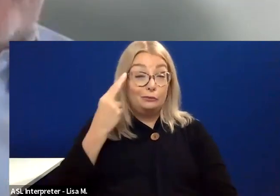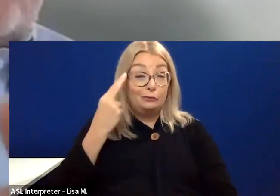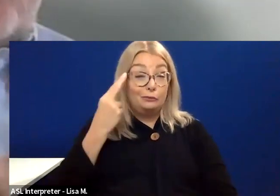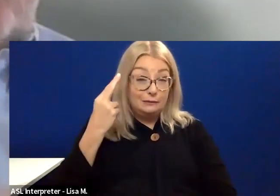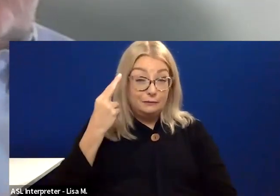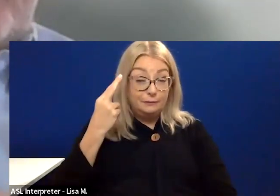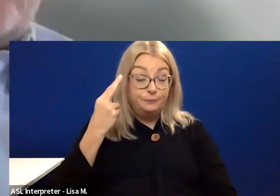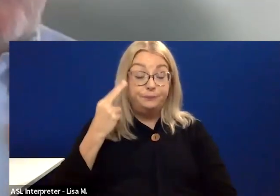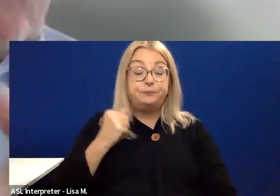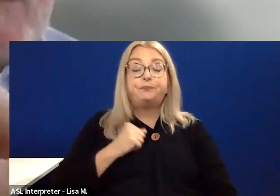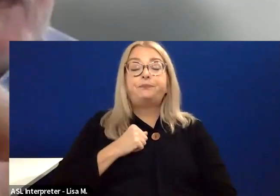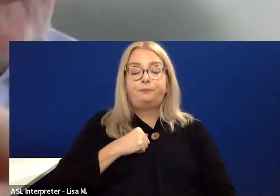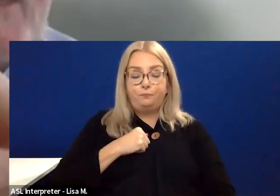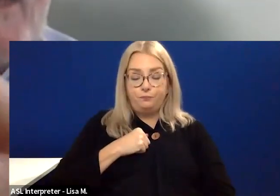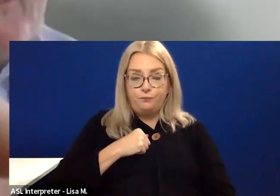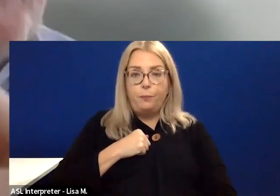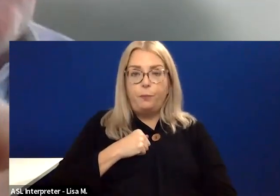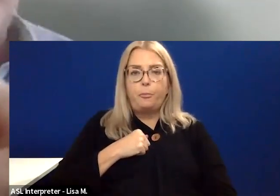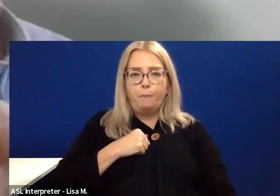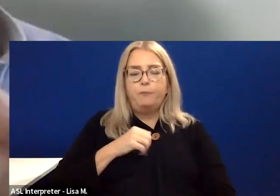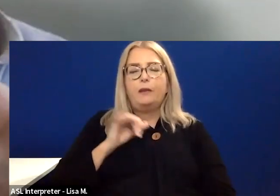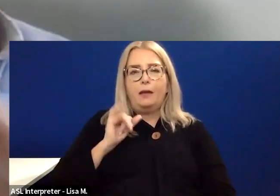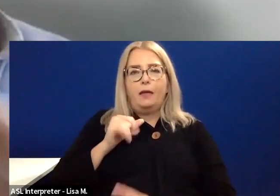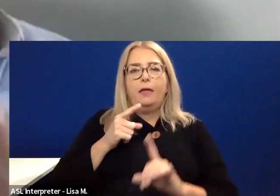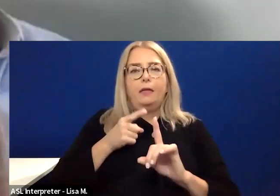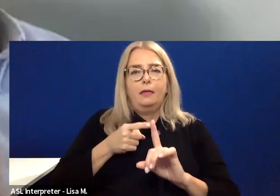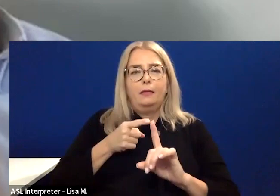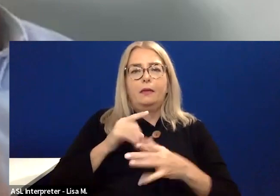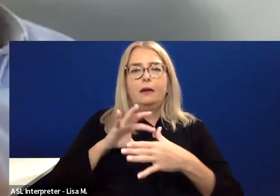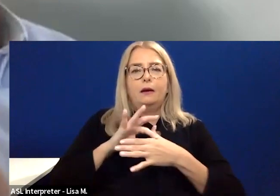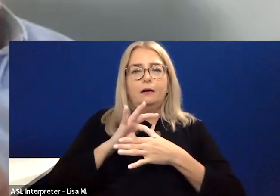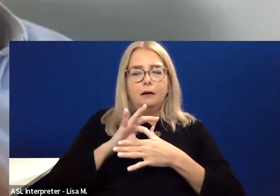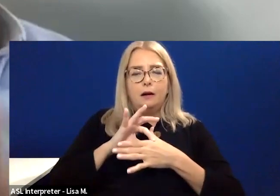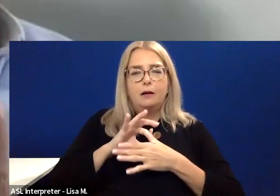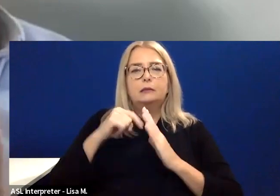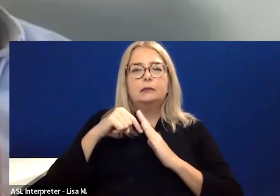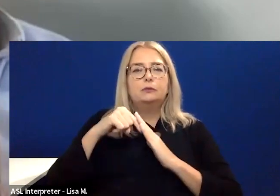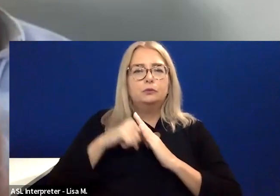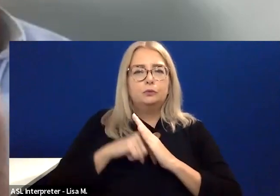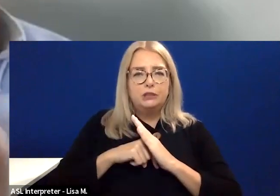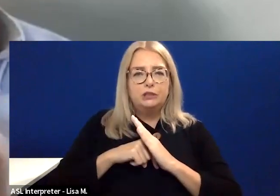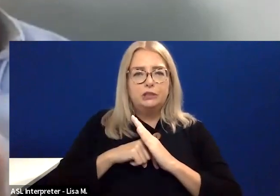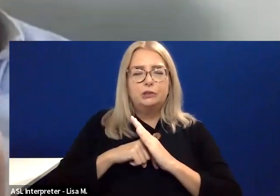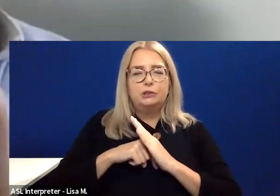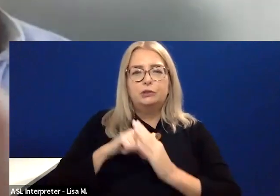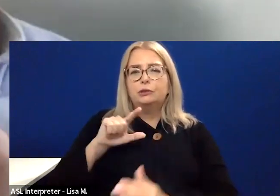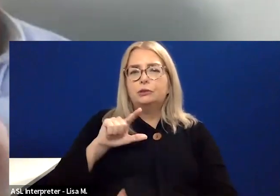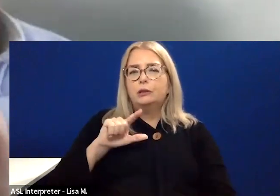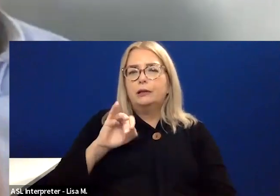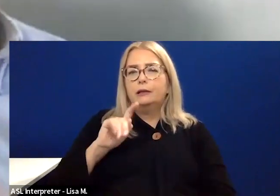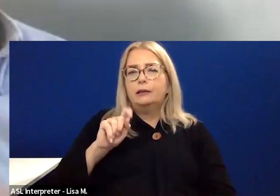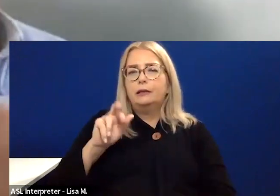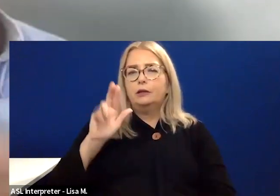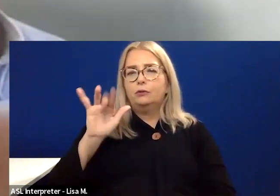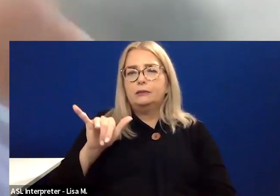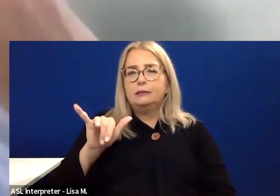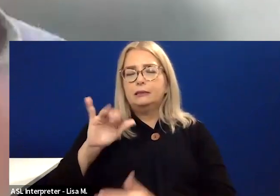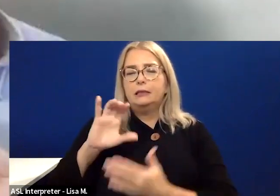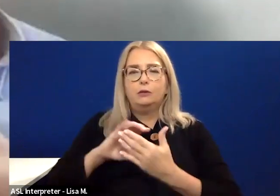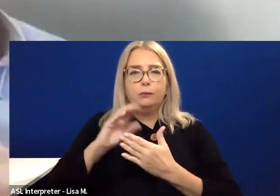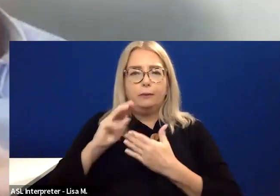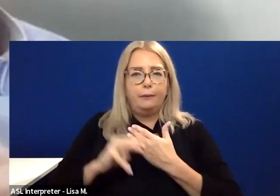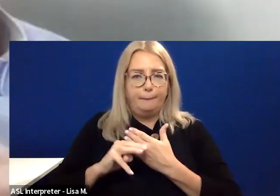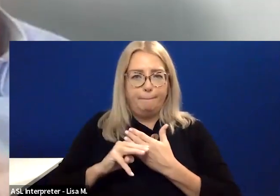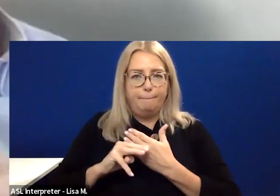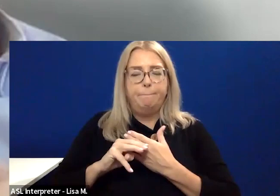that's what we that's what I think content-rich um uh literacy curricula can do is impose in the